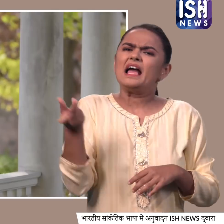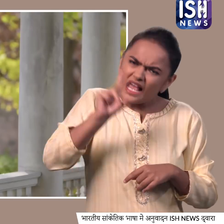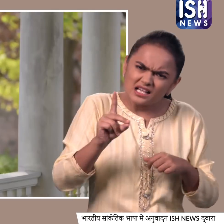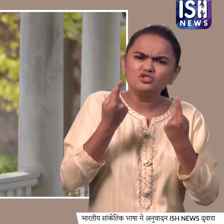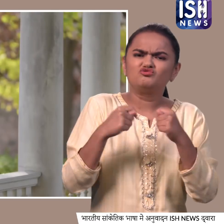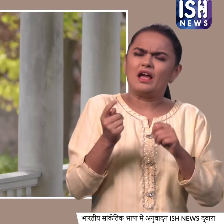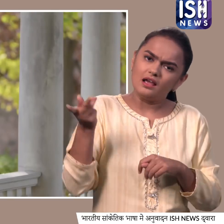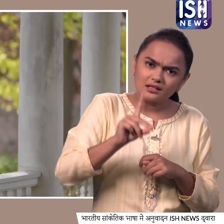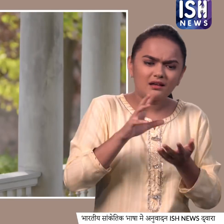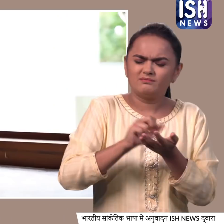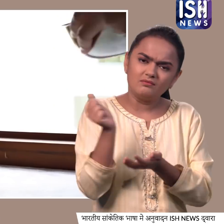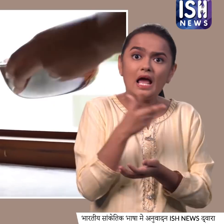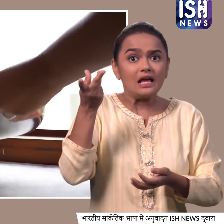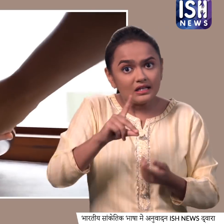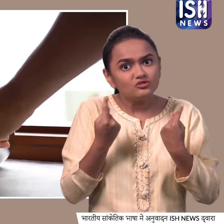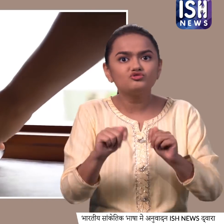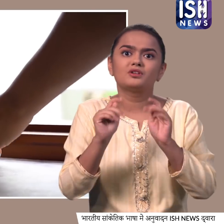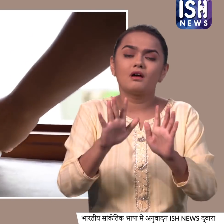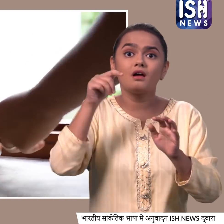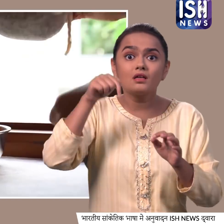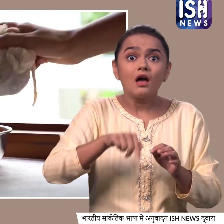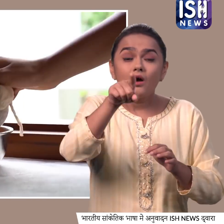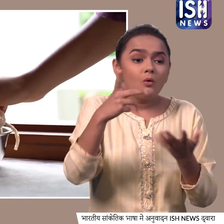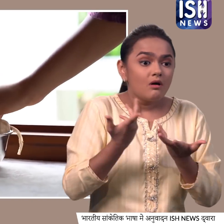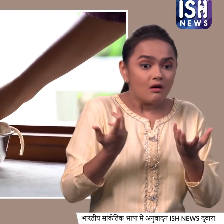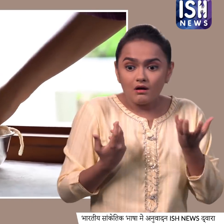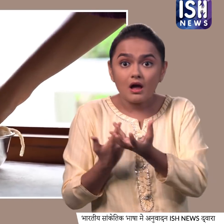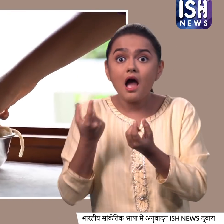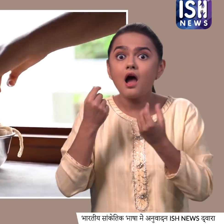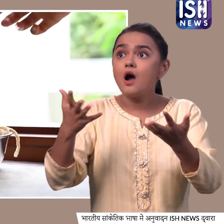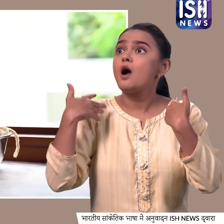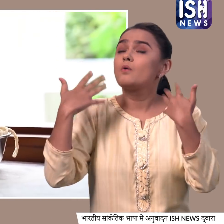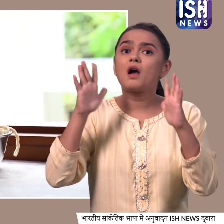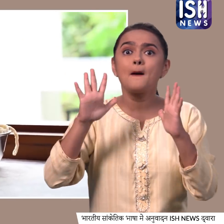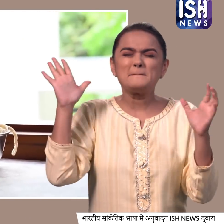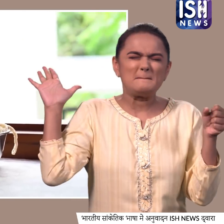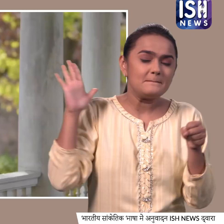try again This time place them somewhere with access to fresh air